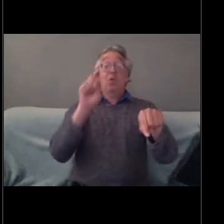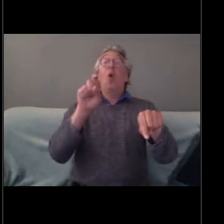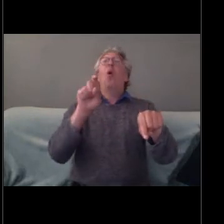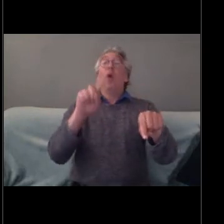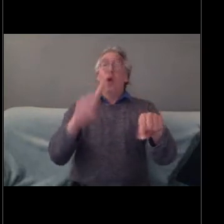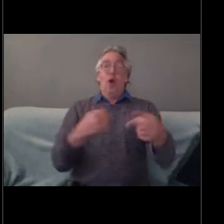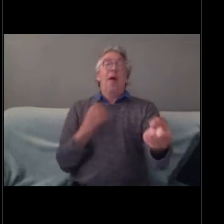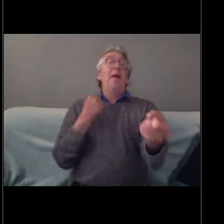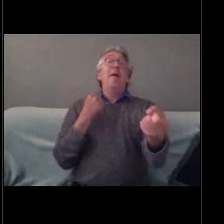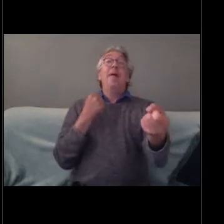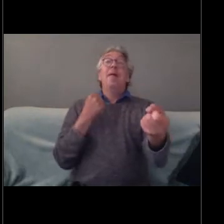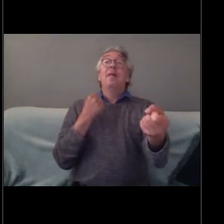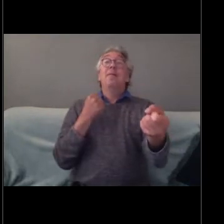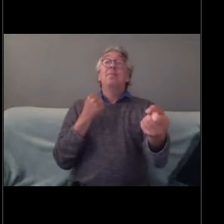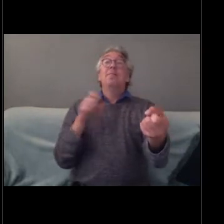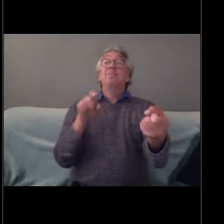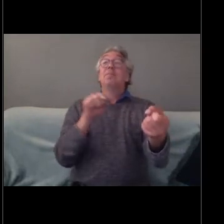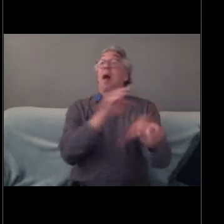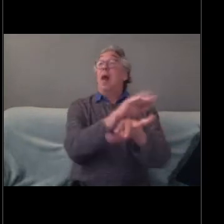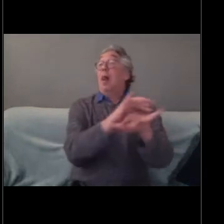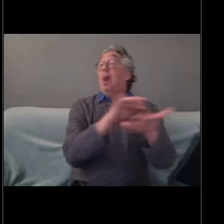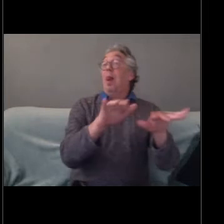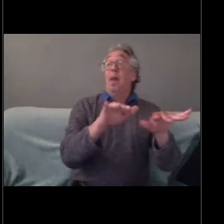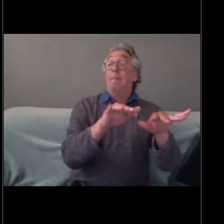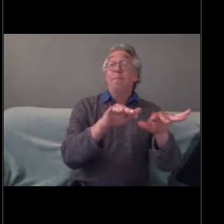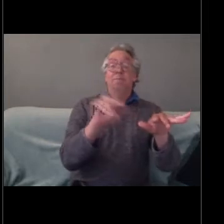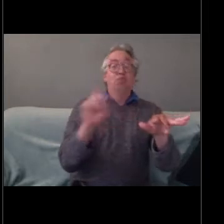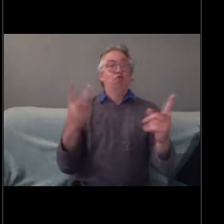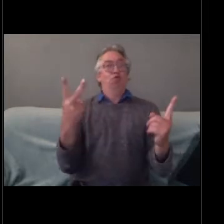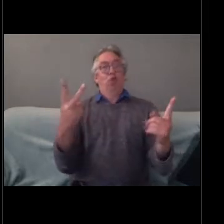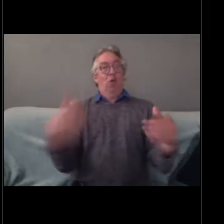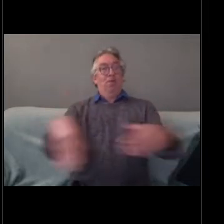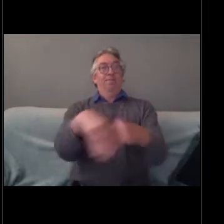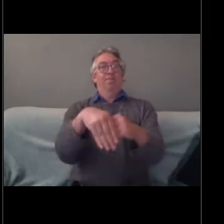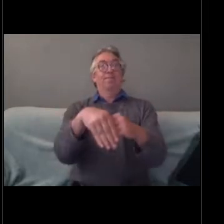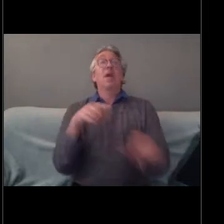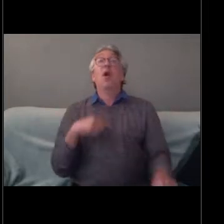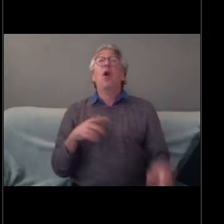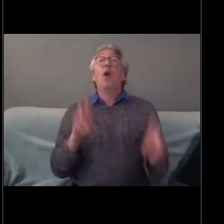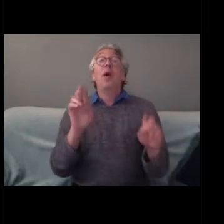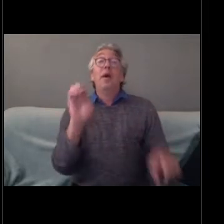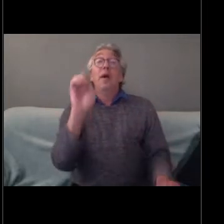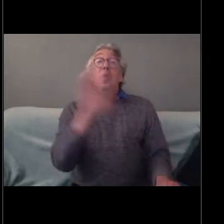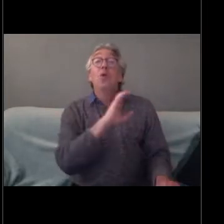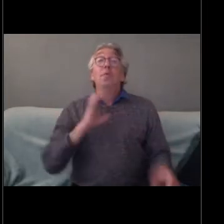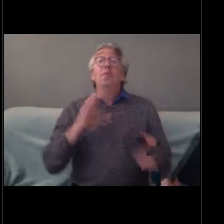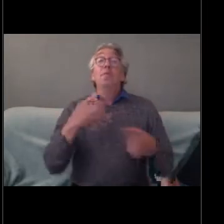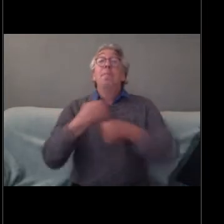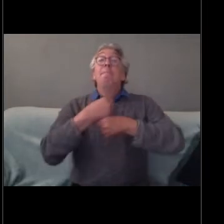the European Solidarity Corps guide which you also find online.